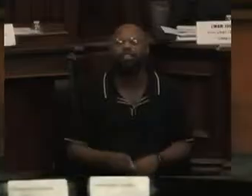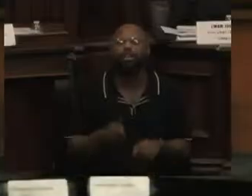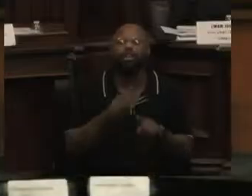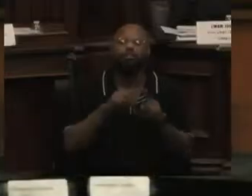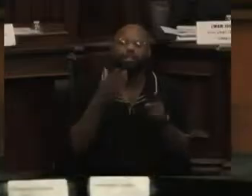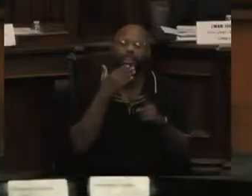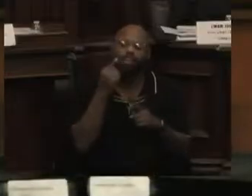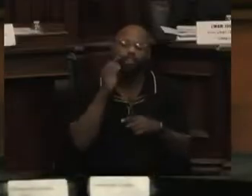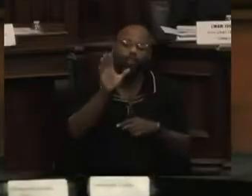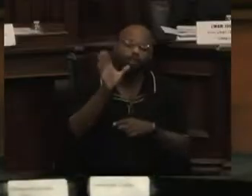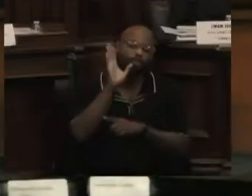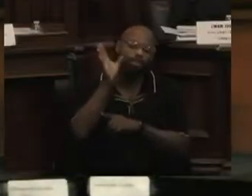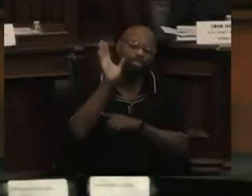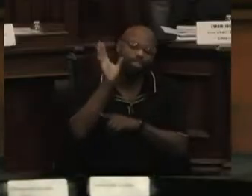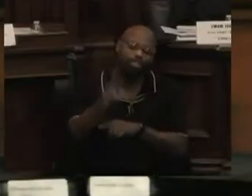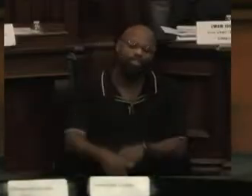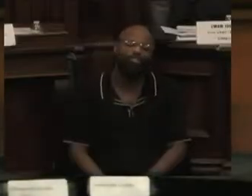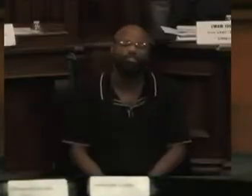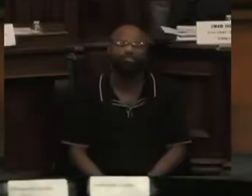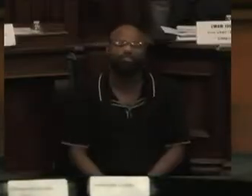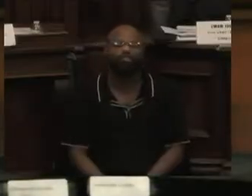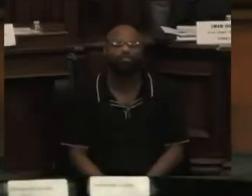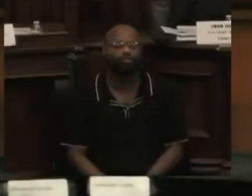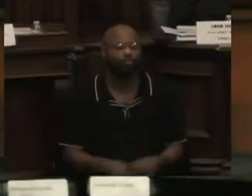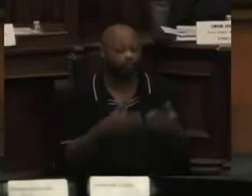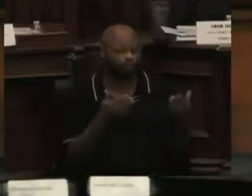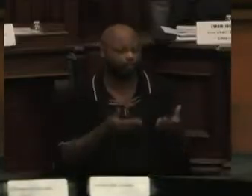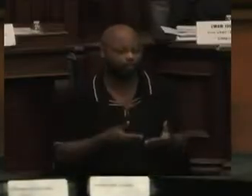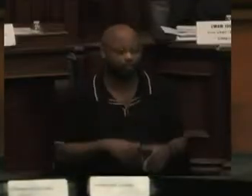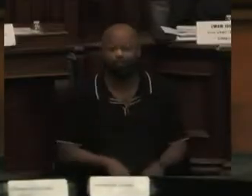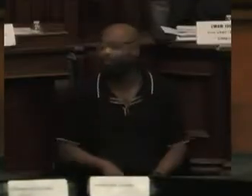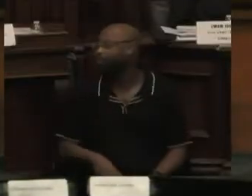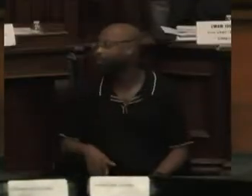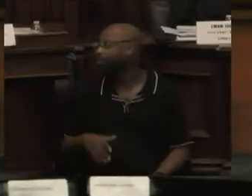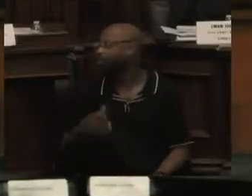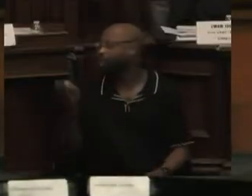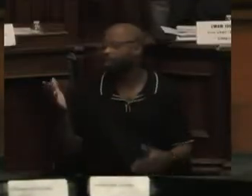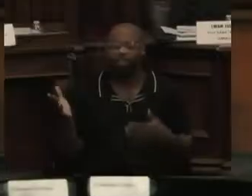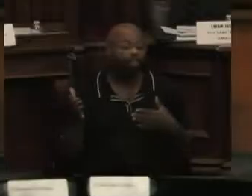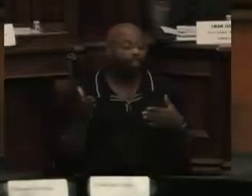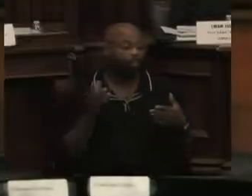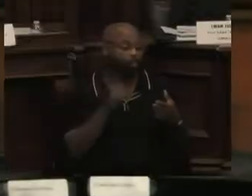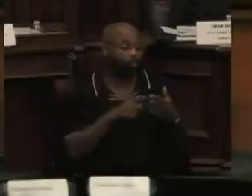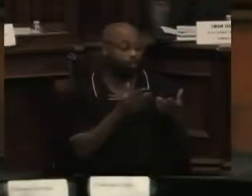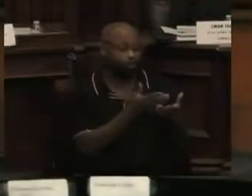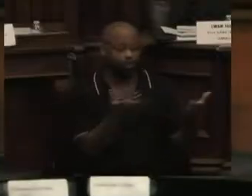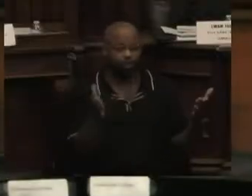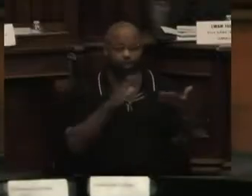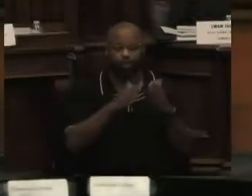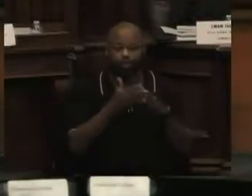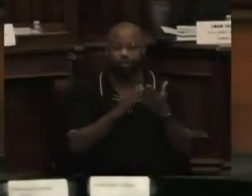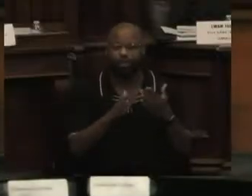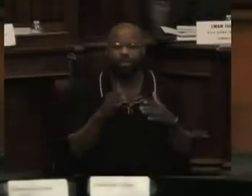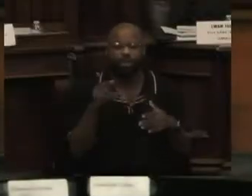other through the whole, whole dinner. So, but thank you for